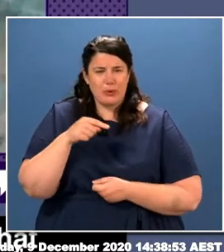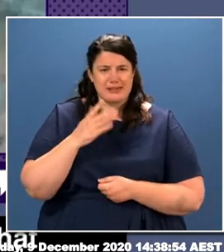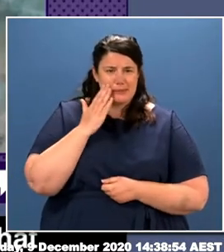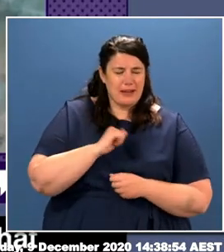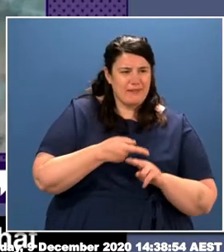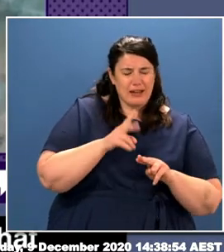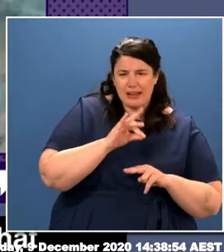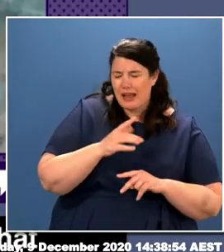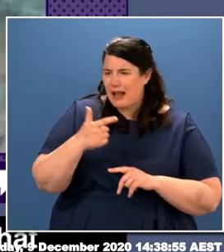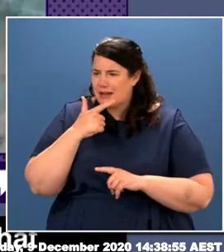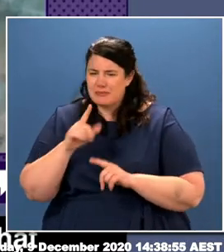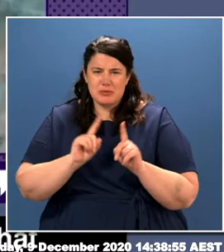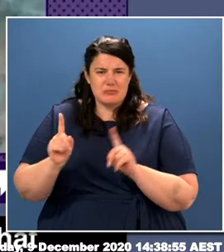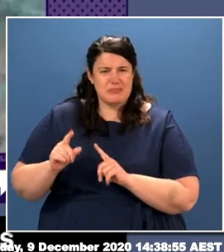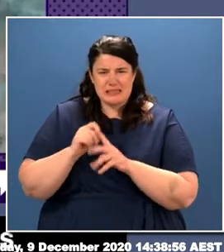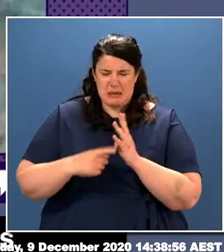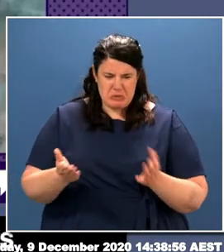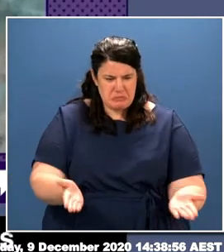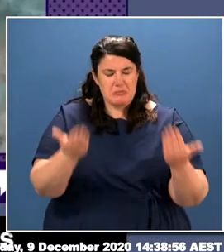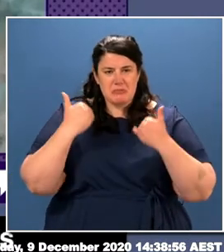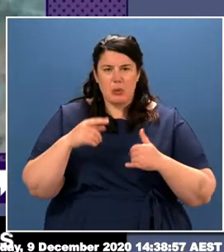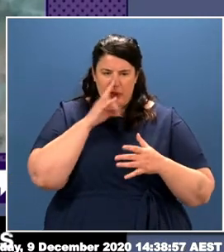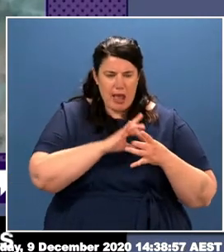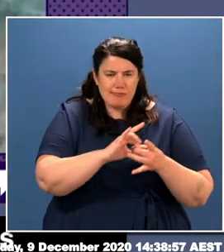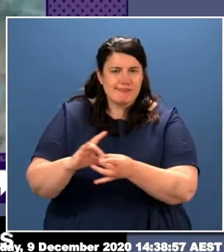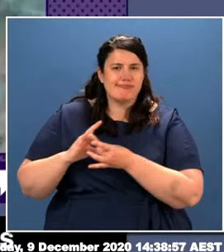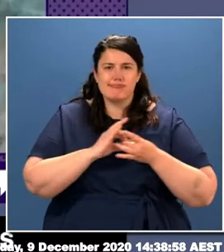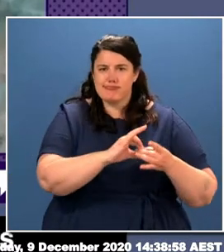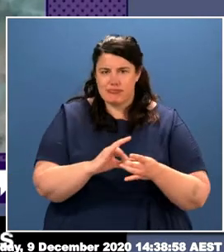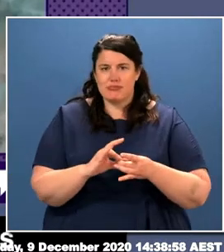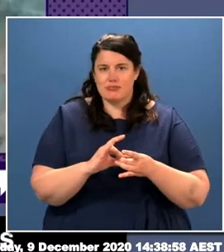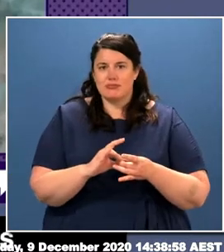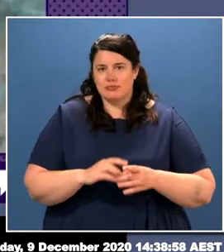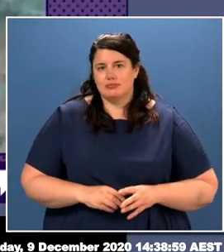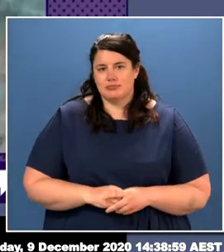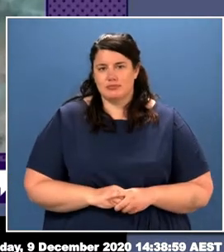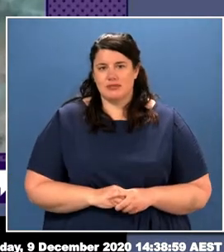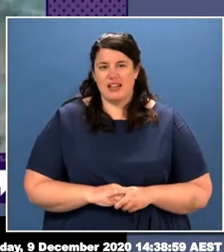and I think we deserve to be able to connect with our peers and the broader LGBTI+ community.